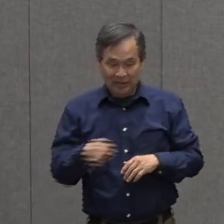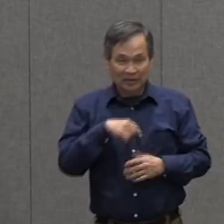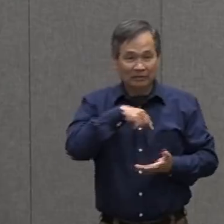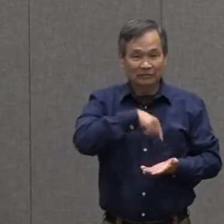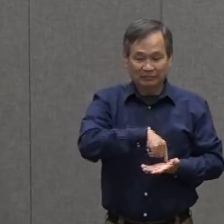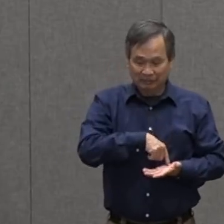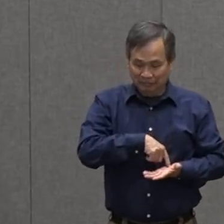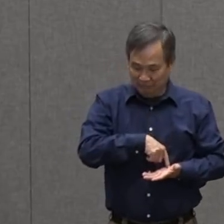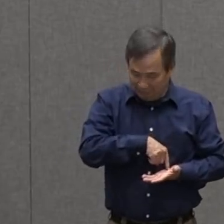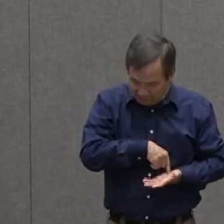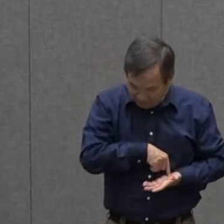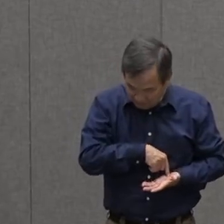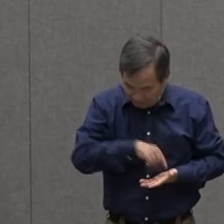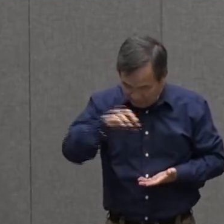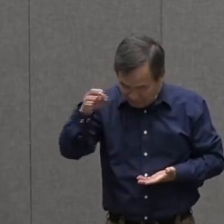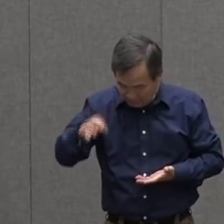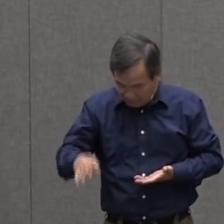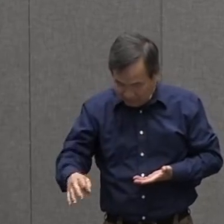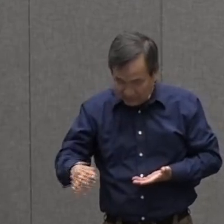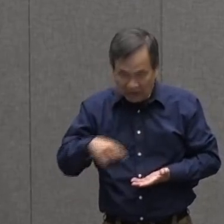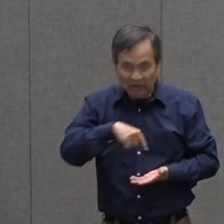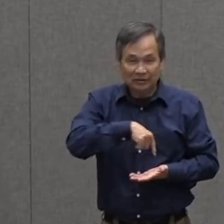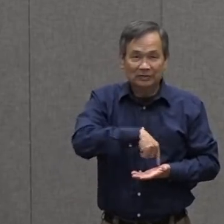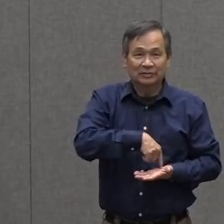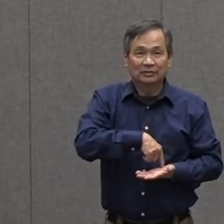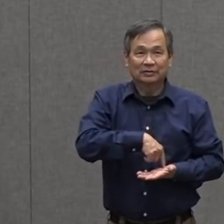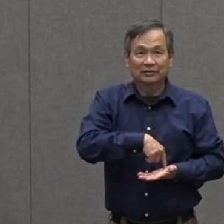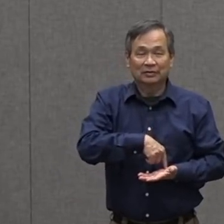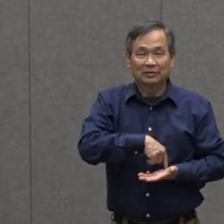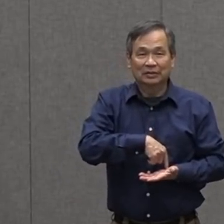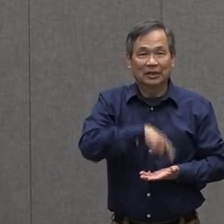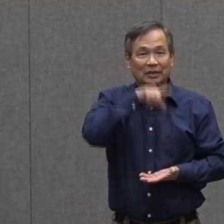"as he stood on one leg like a big stork bird.